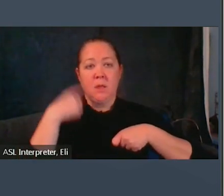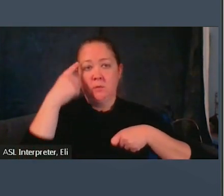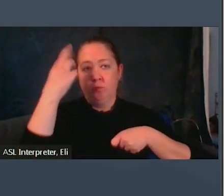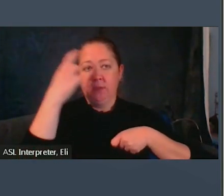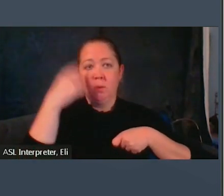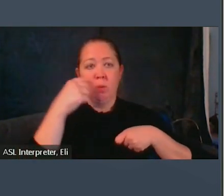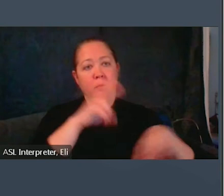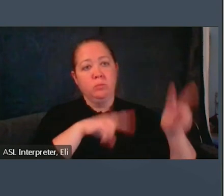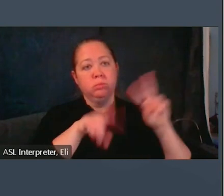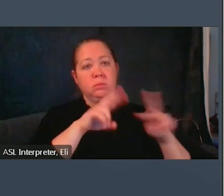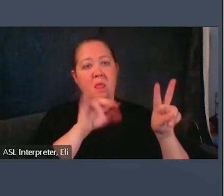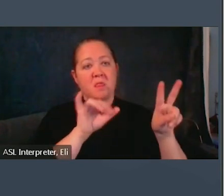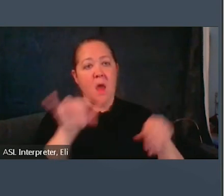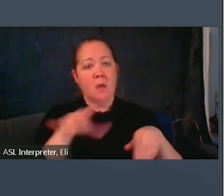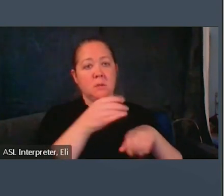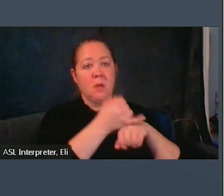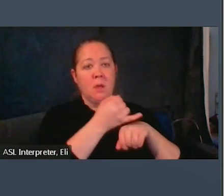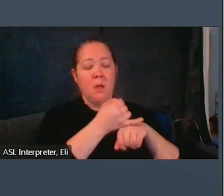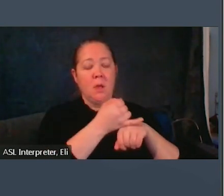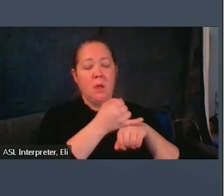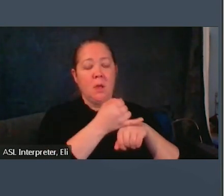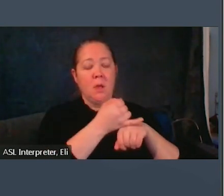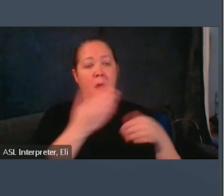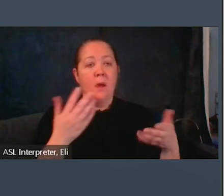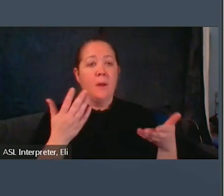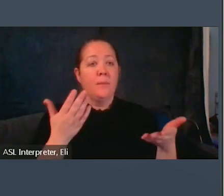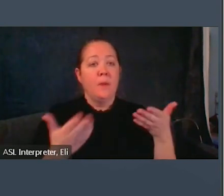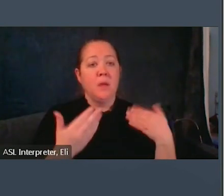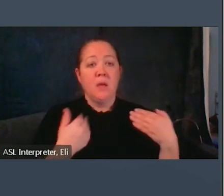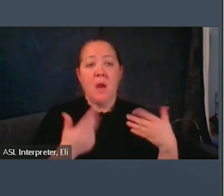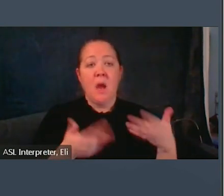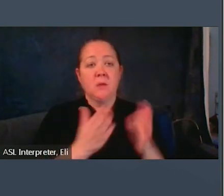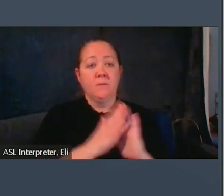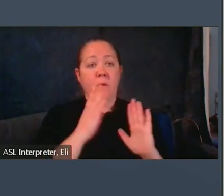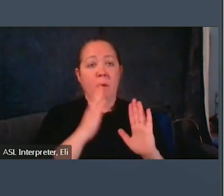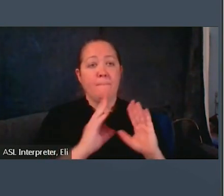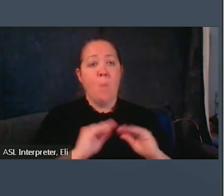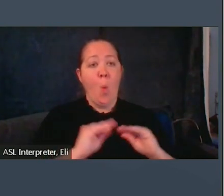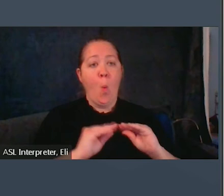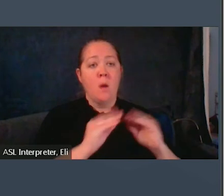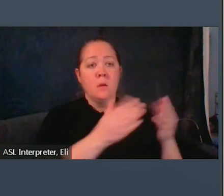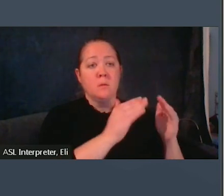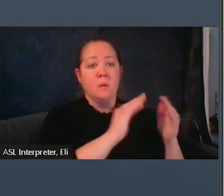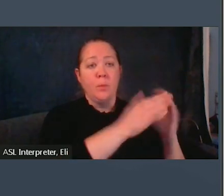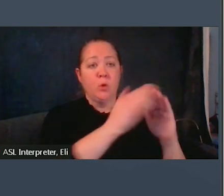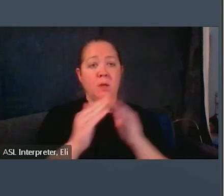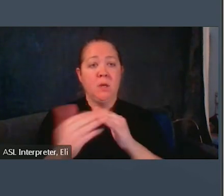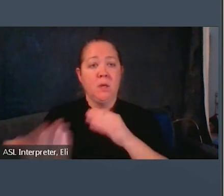Perhaps the County is considering that I don't know the answer to that, but I don't know that it would, I don't know that they would go all the way back and start